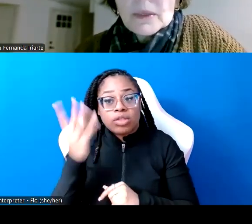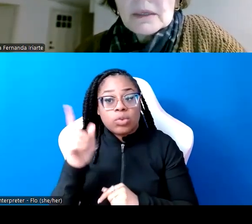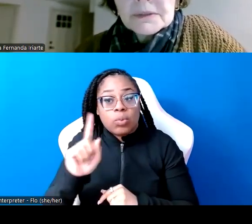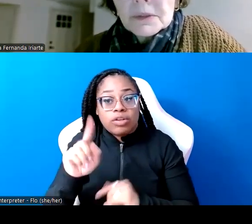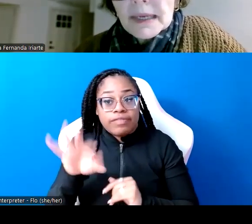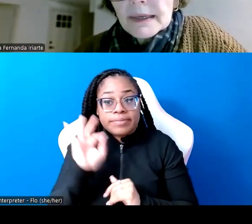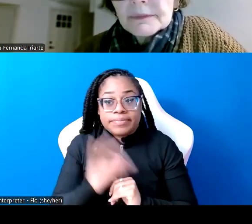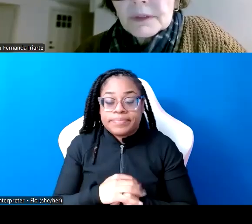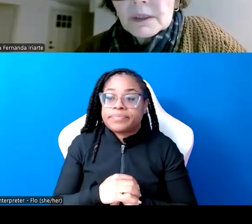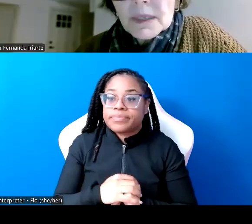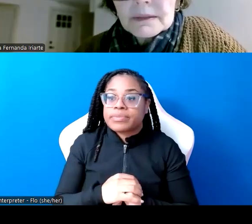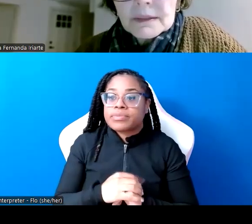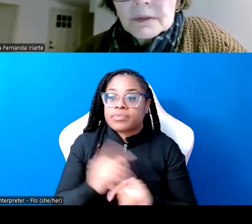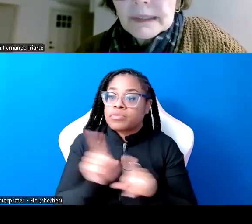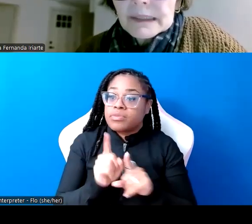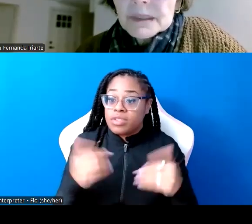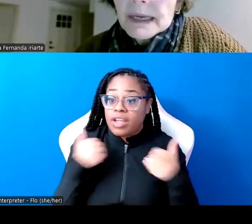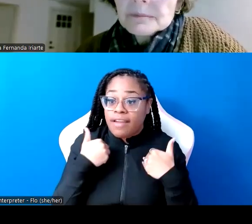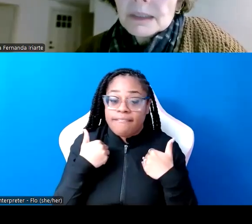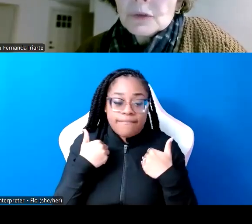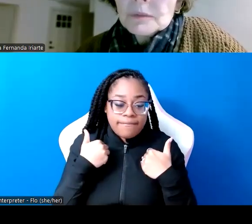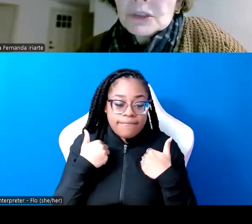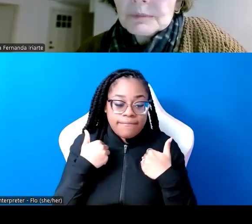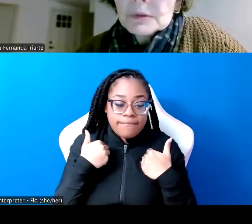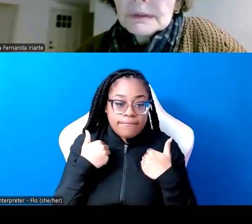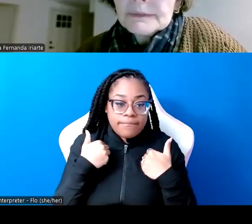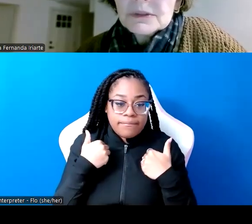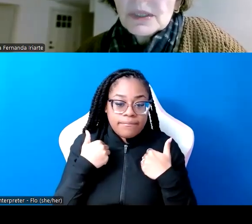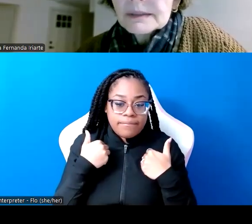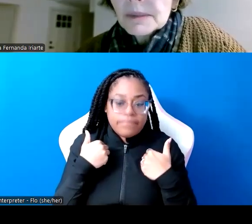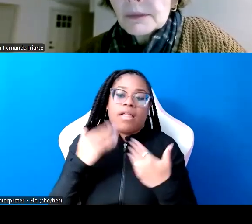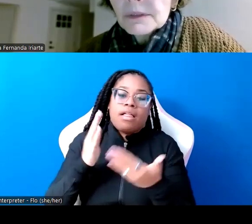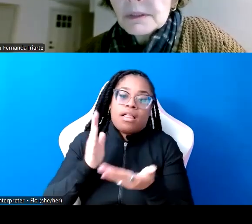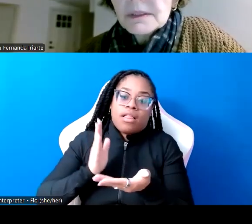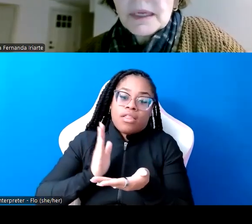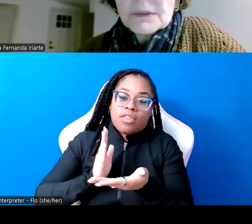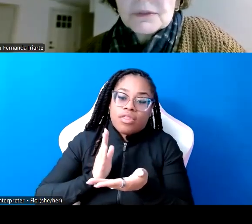We also have our rights under the Lanterman Act manual. Chapter 11 talks about the DD waiver.